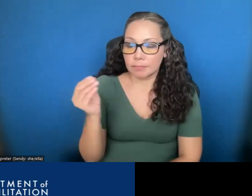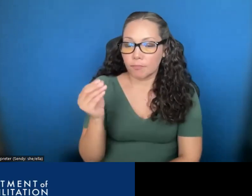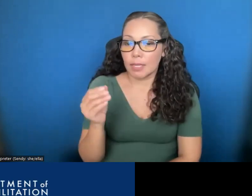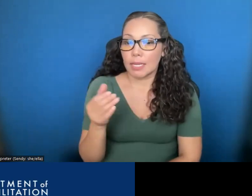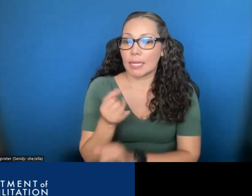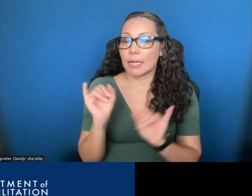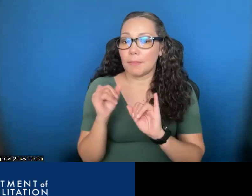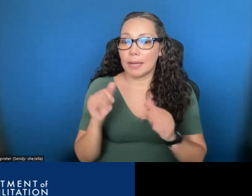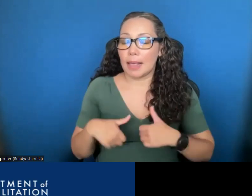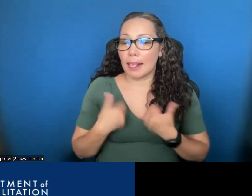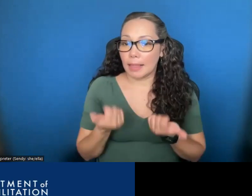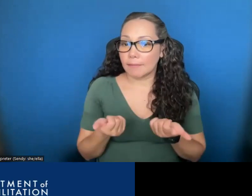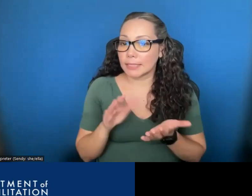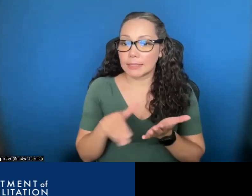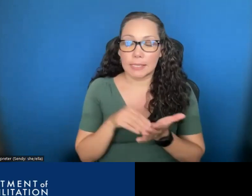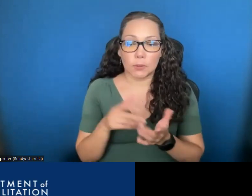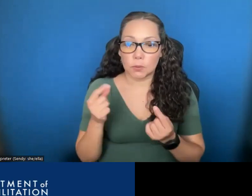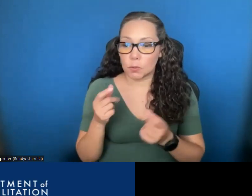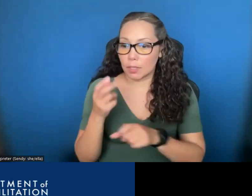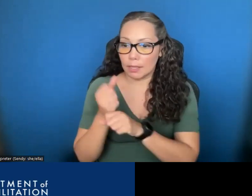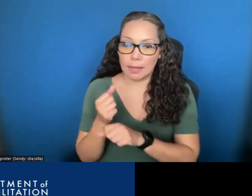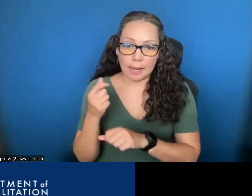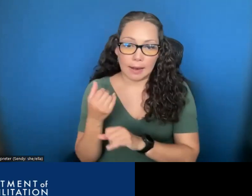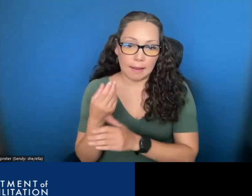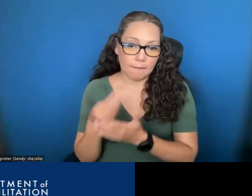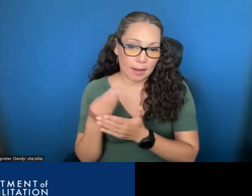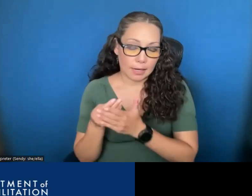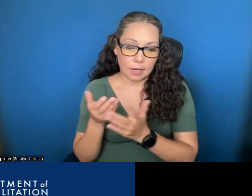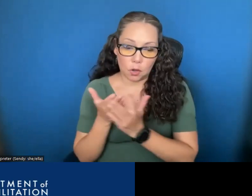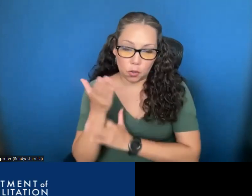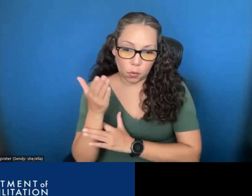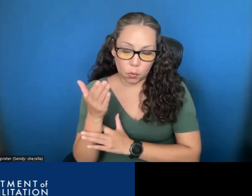California get funding directly through the administration on community living on the